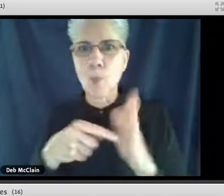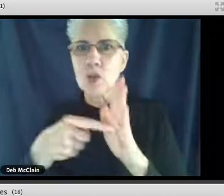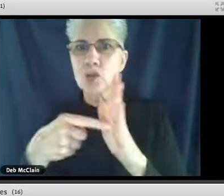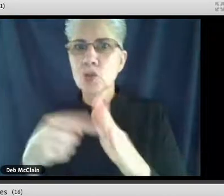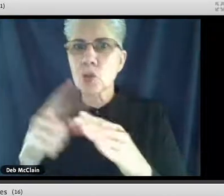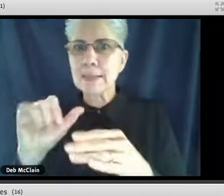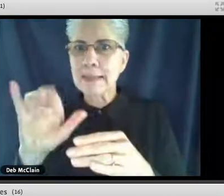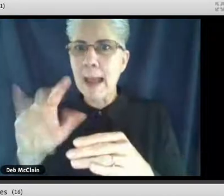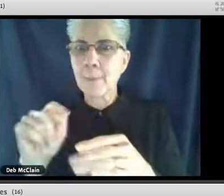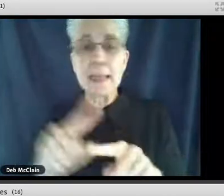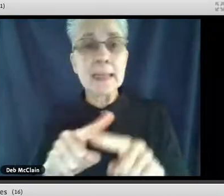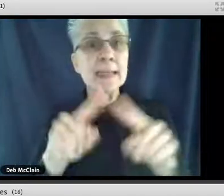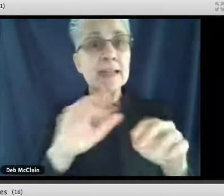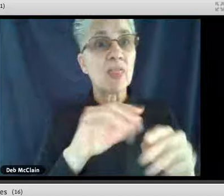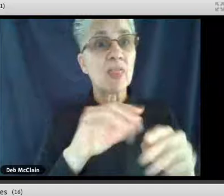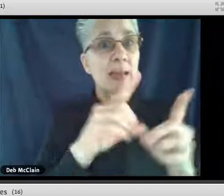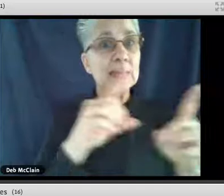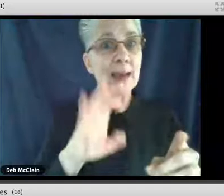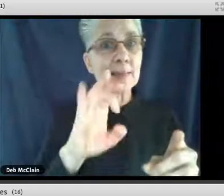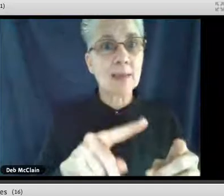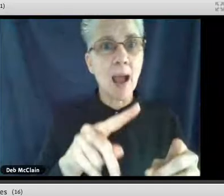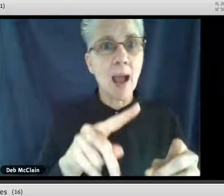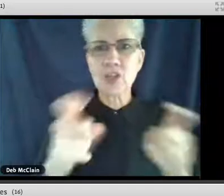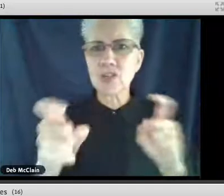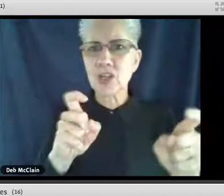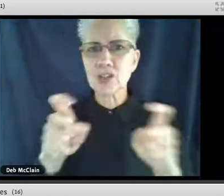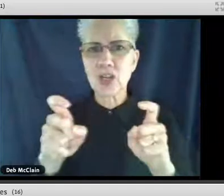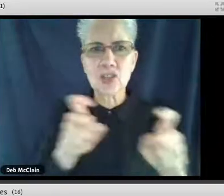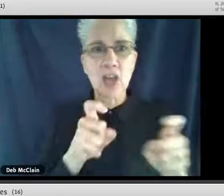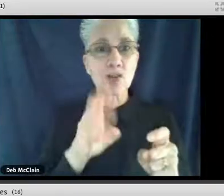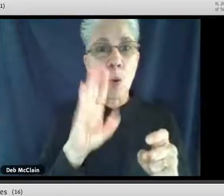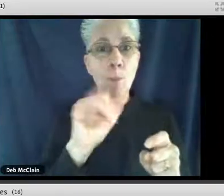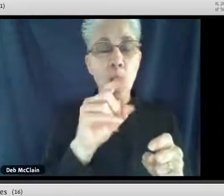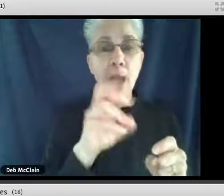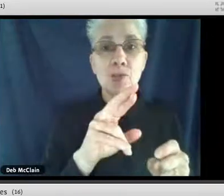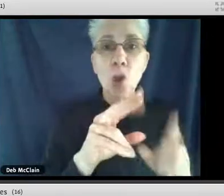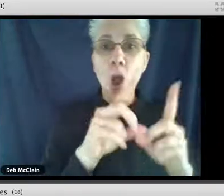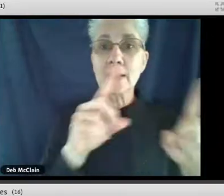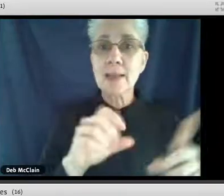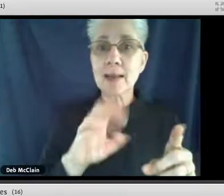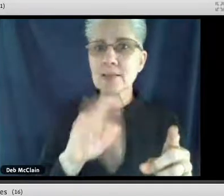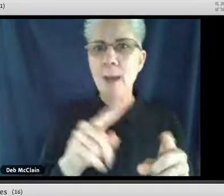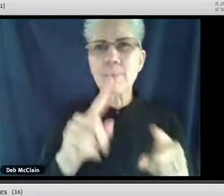which is different than my desktop, and depending how I have my browser on my desktop, it's different on everybody's computer.